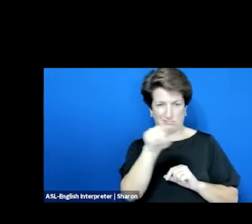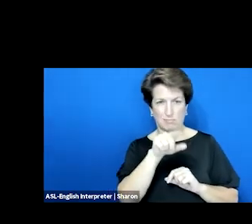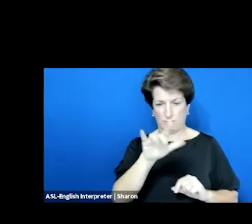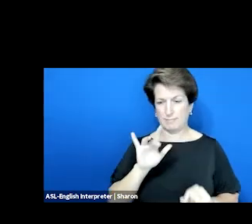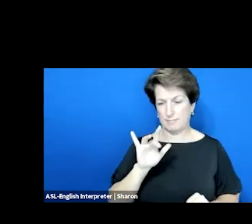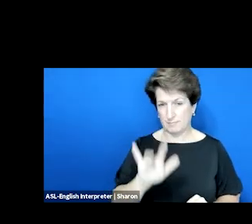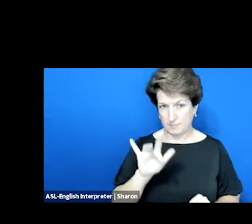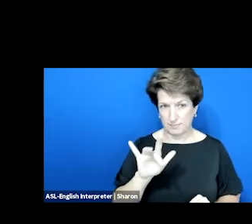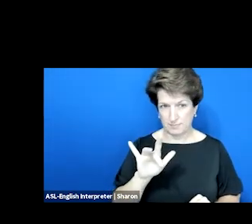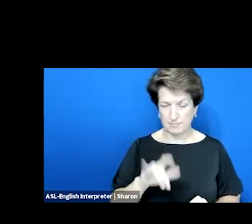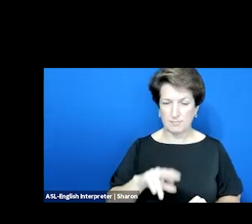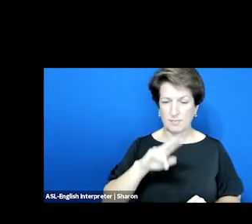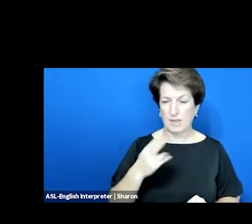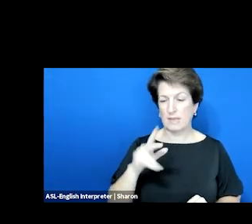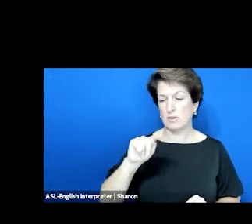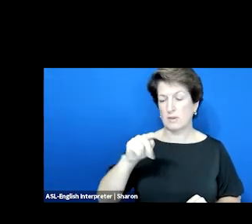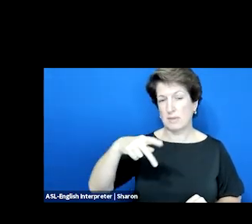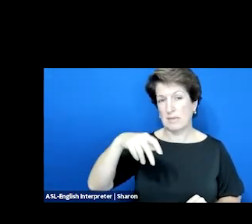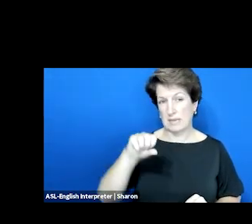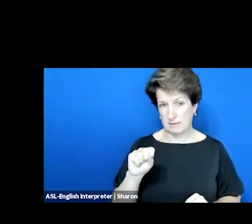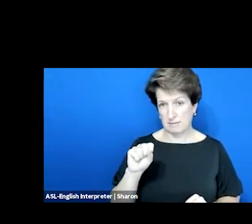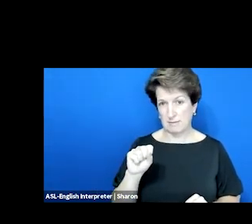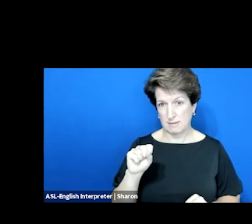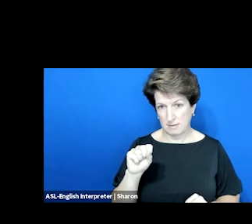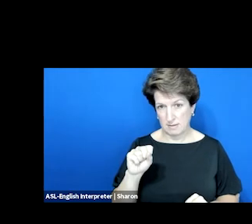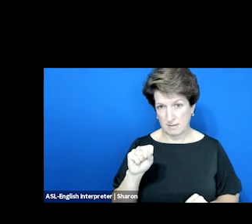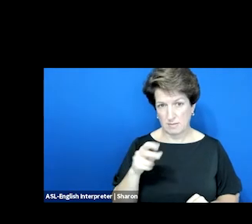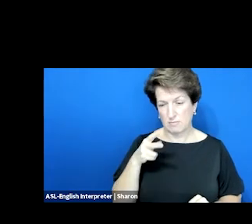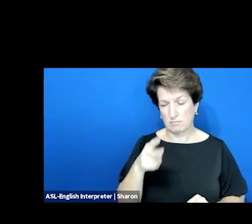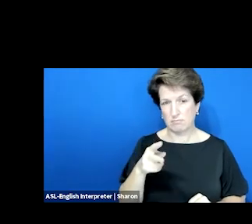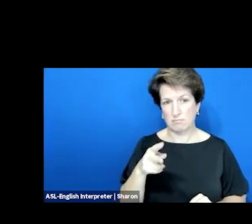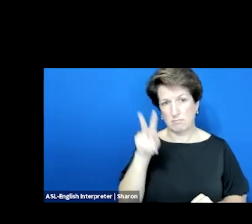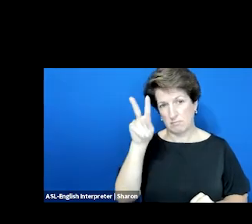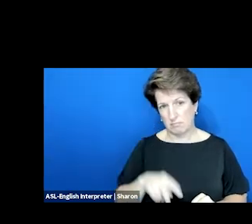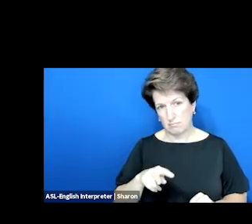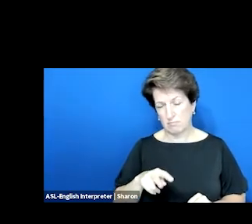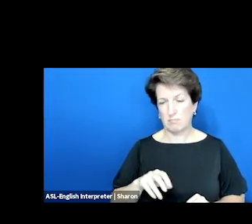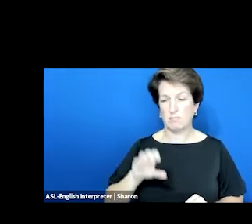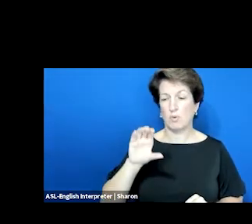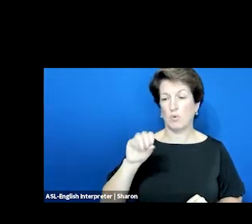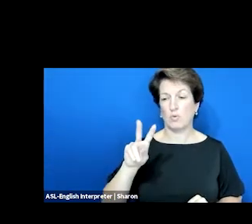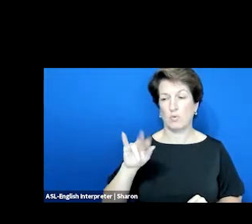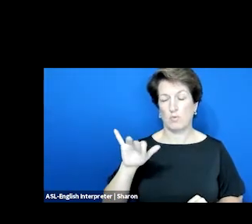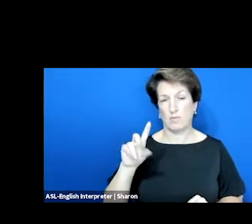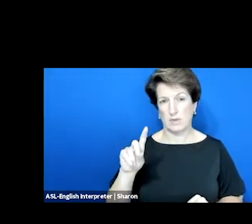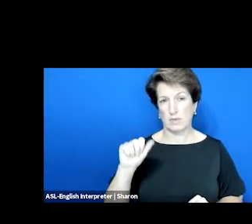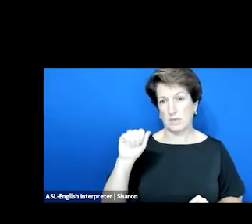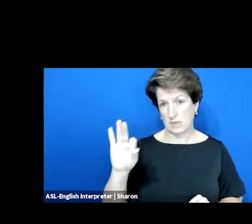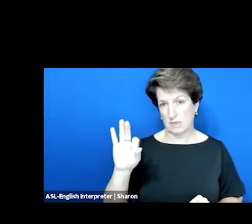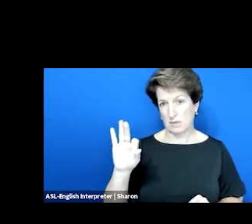» JOHN MOSSA: Excellent. How do you go about getting this enhanced vaccine